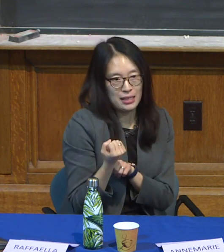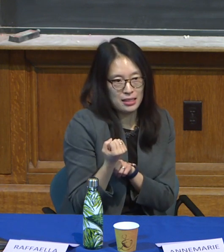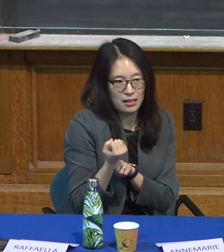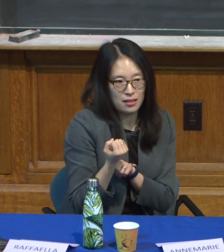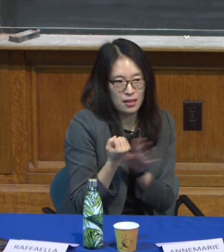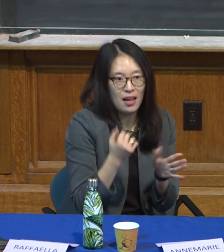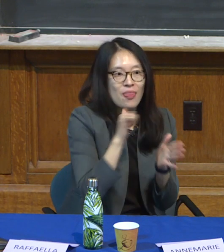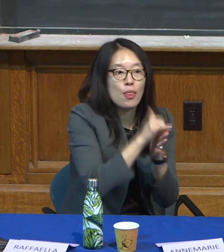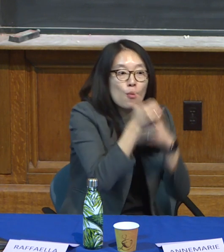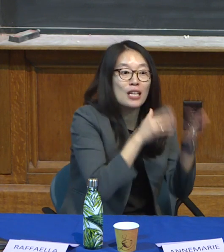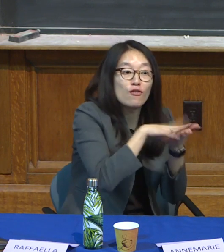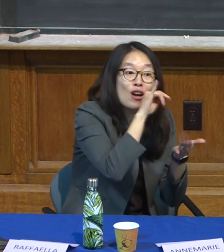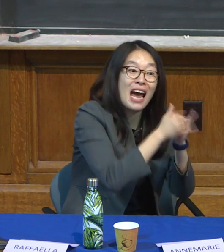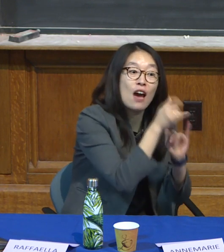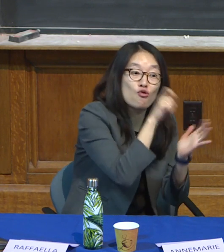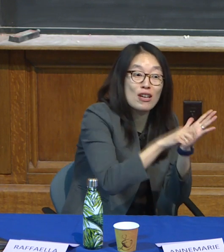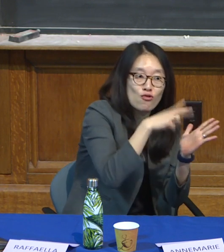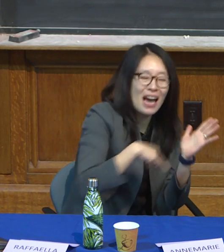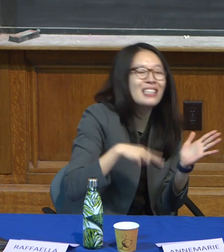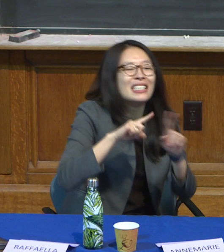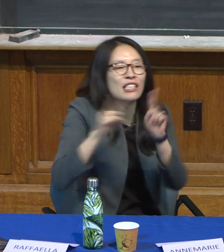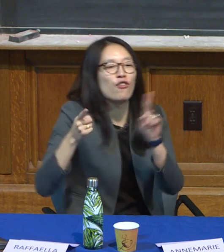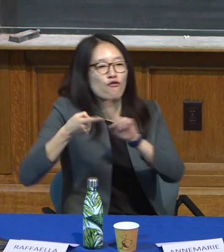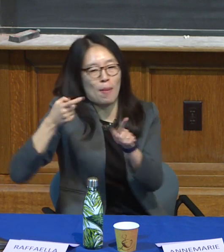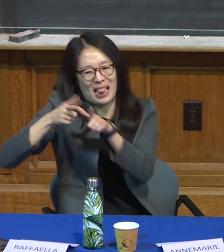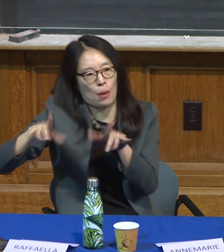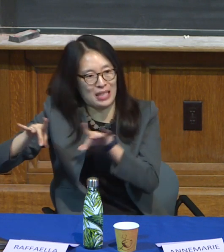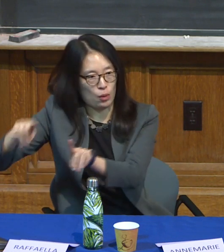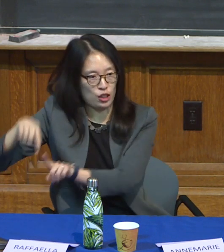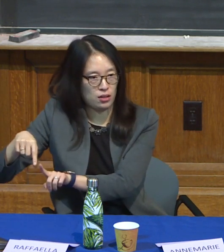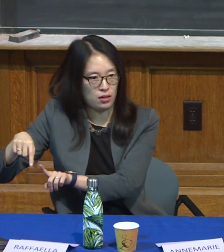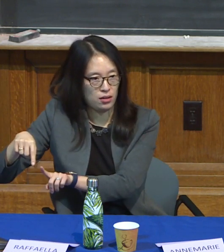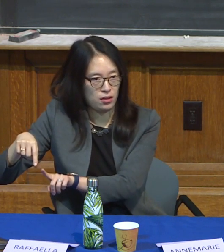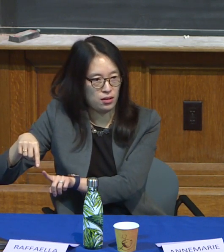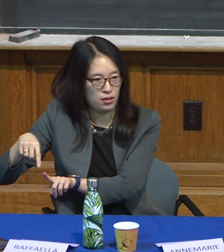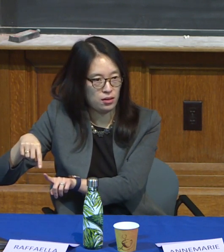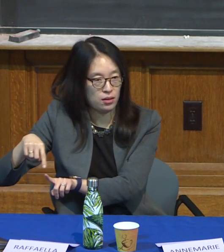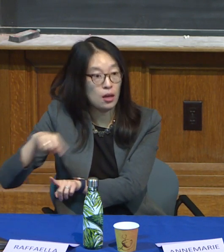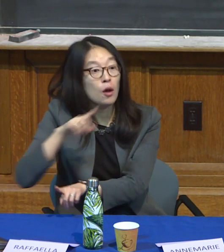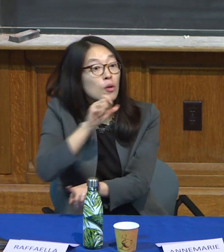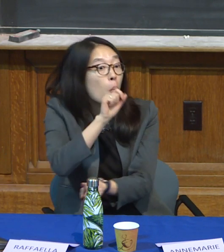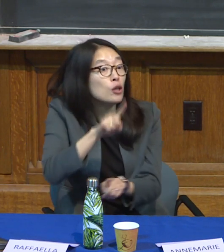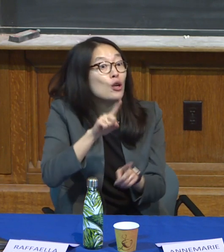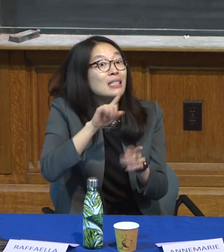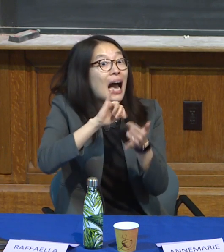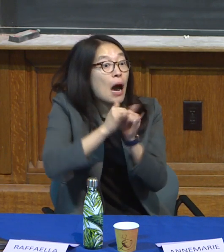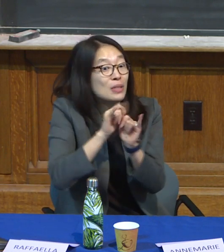So it's always the case that the process of learning how to read and write is different from language acquisition.